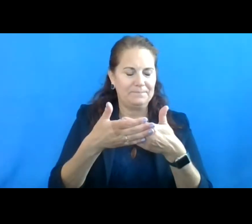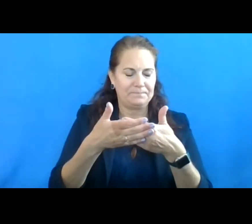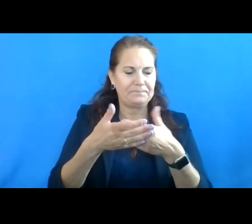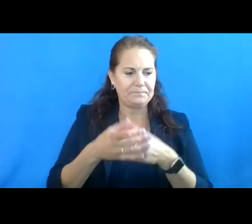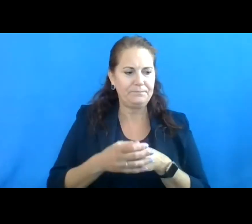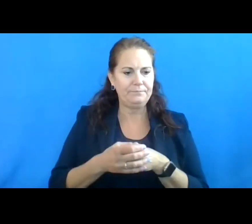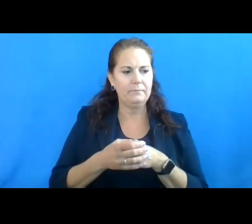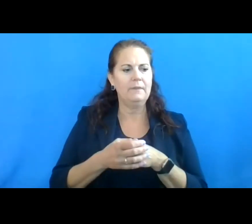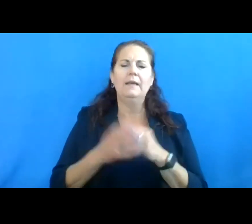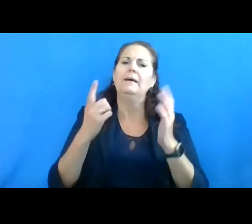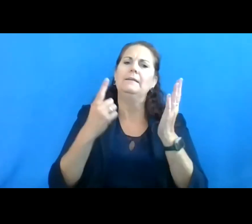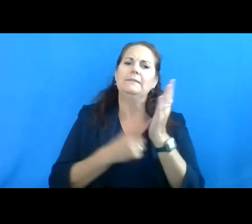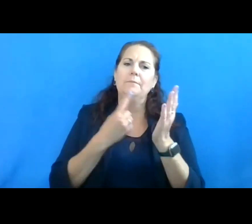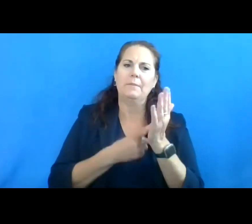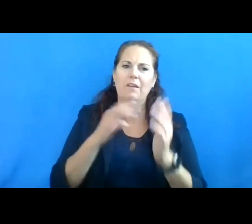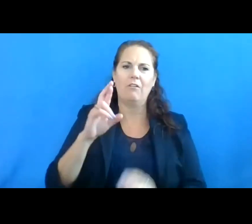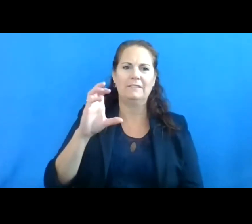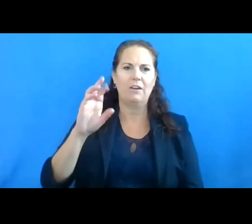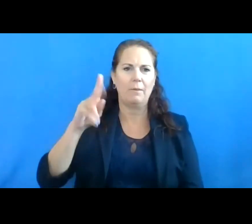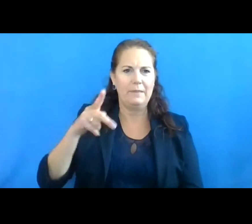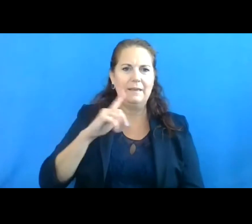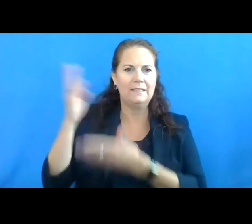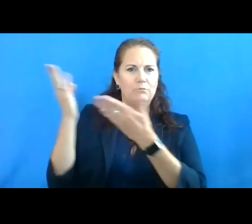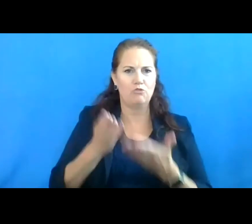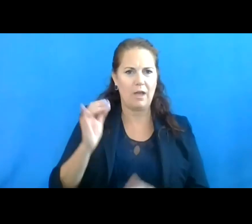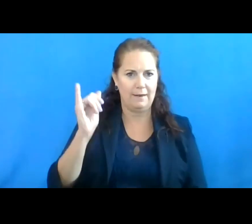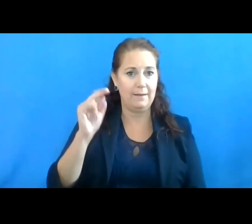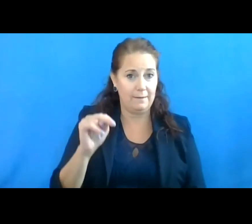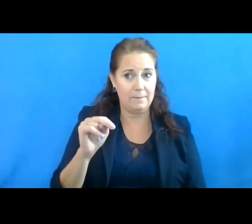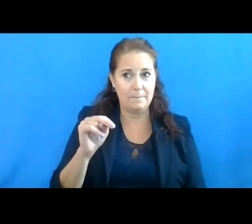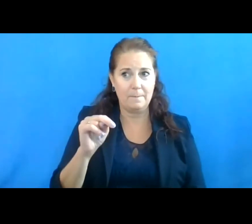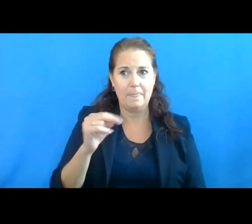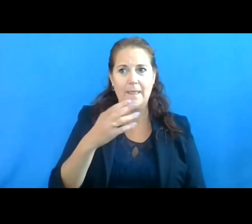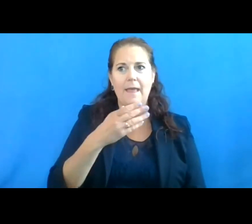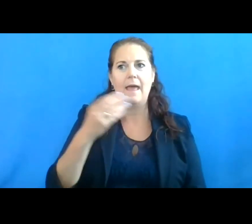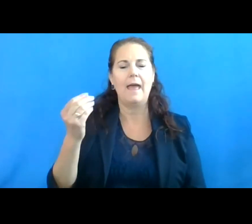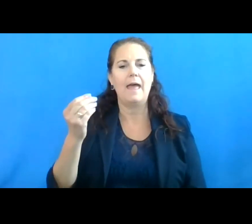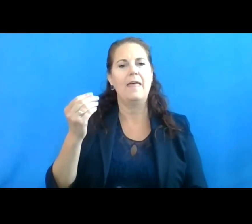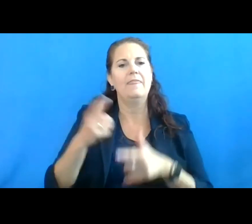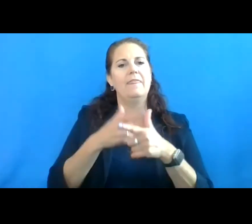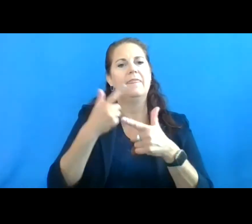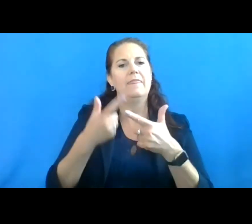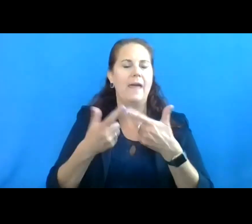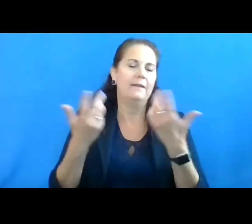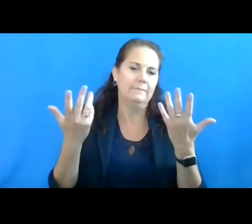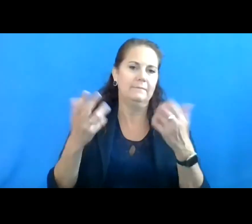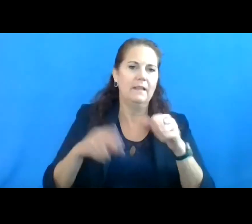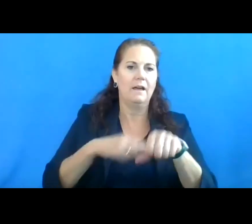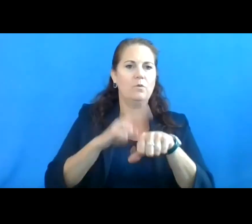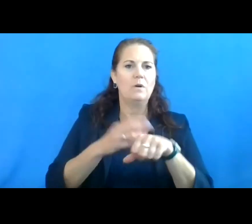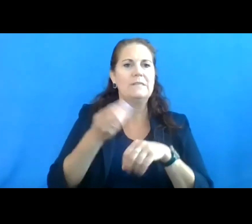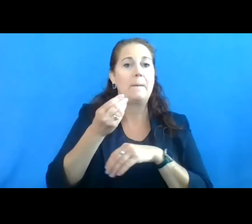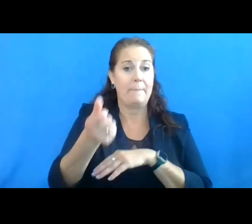Sometimes the RCMP are brought in and then of course there is payment for the damage